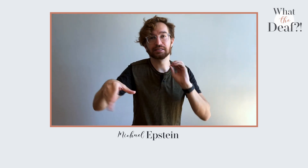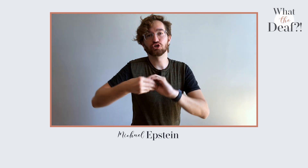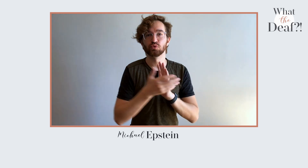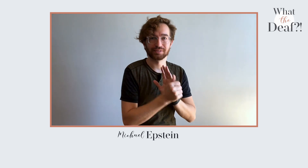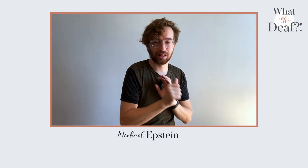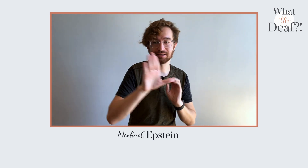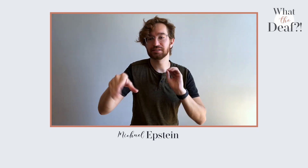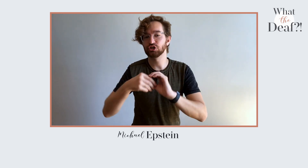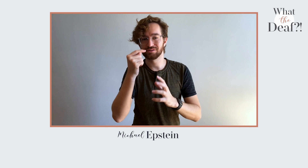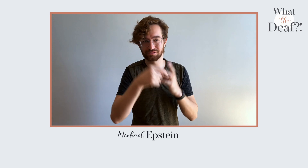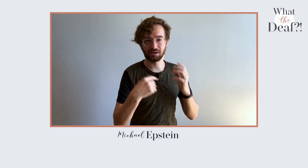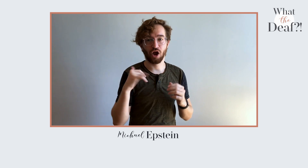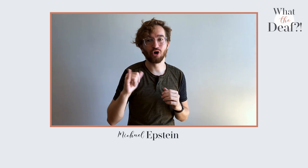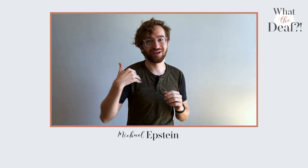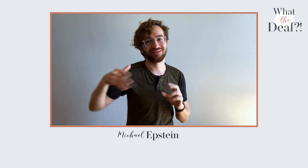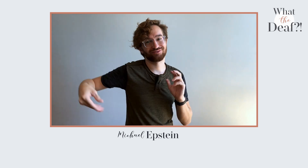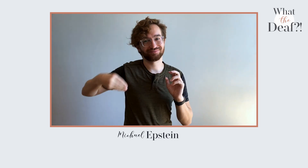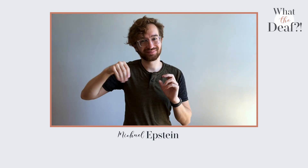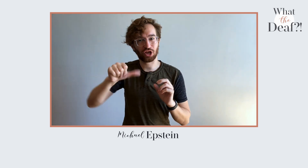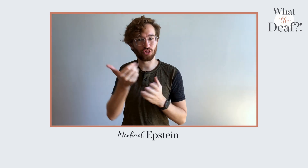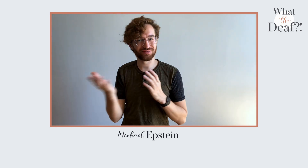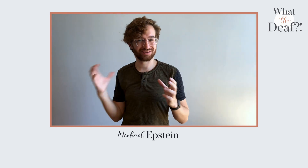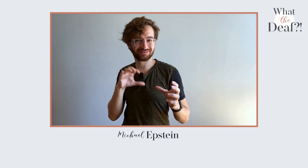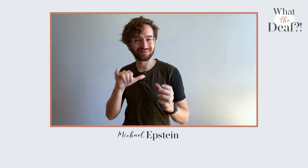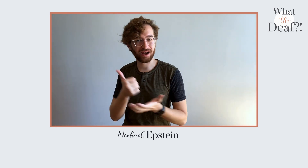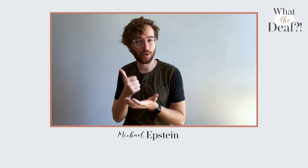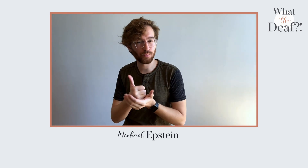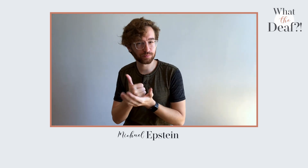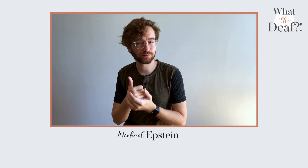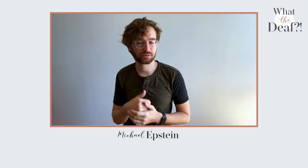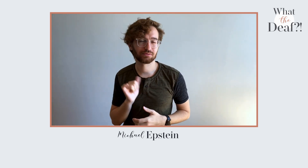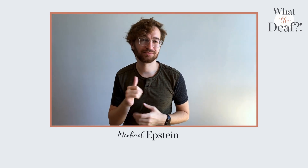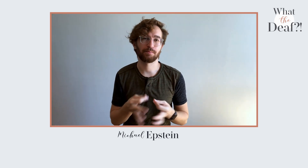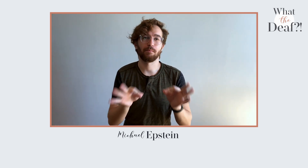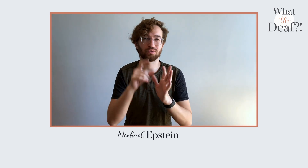talent, and skill, but also recognizing what else you've brought to the table in your privileges